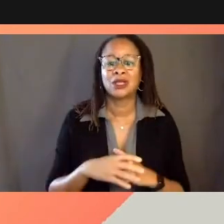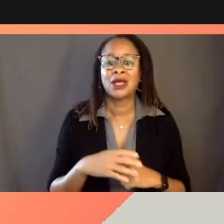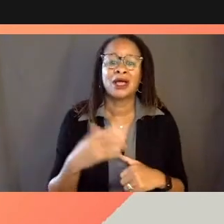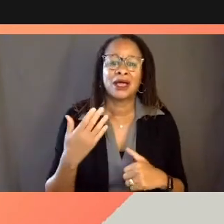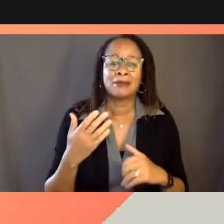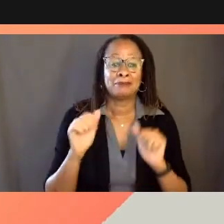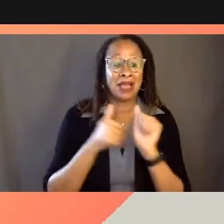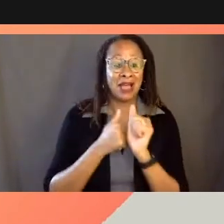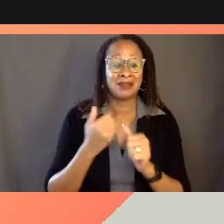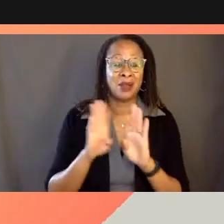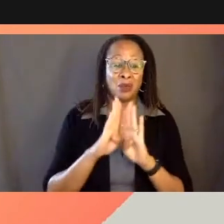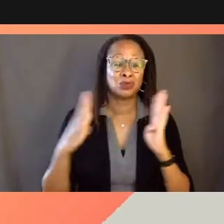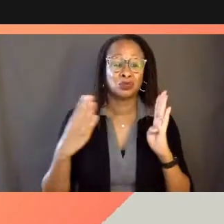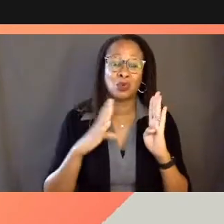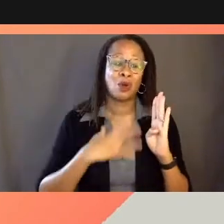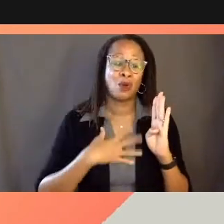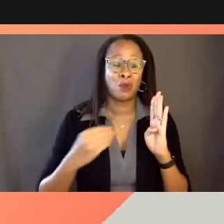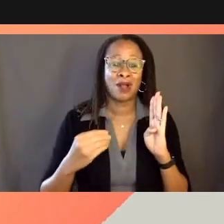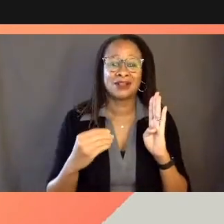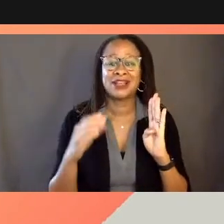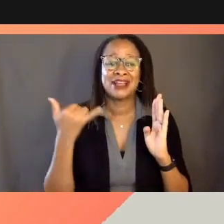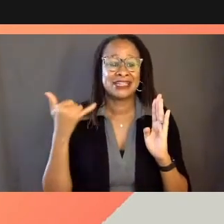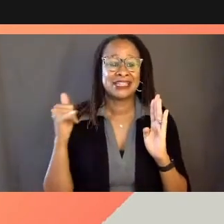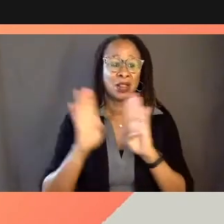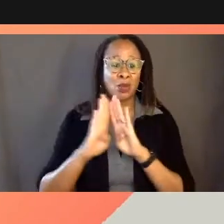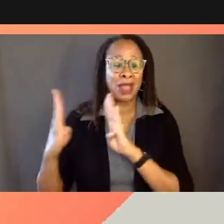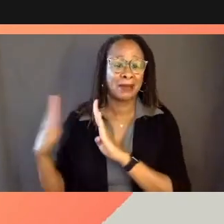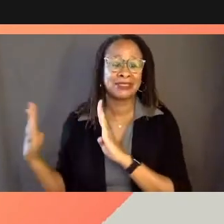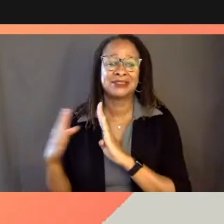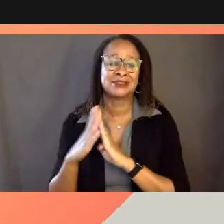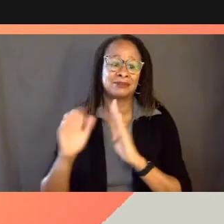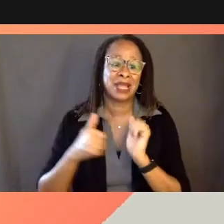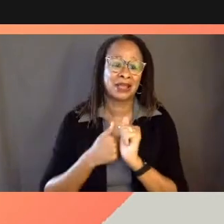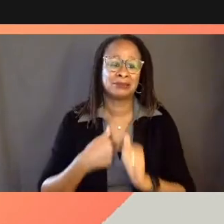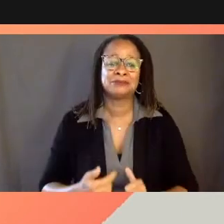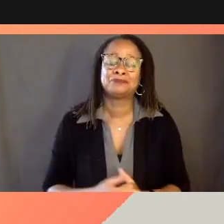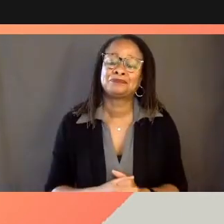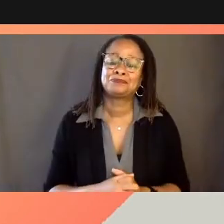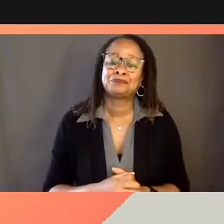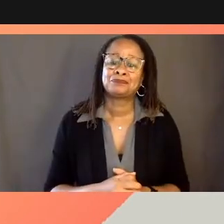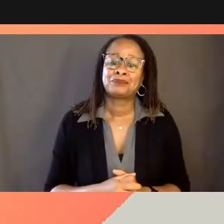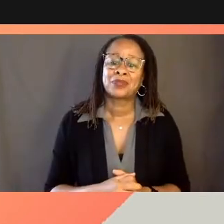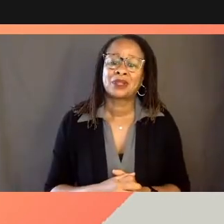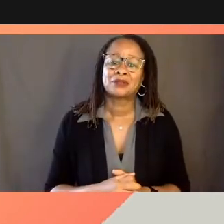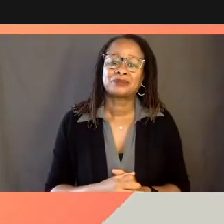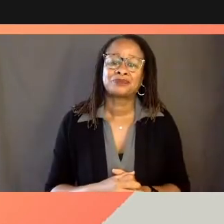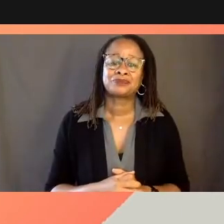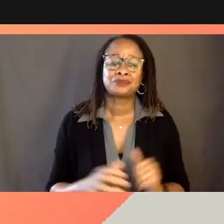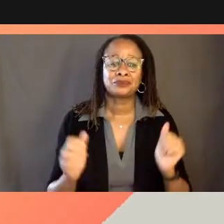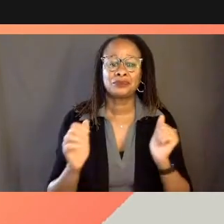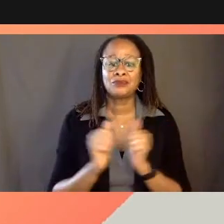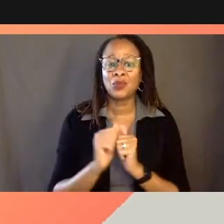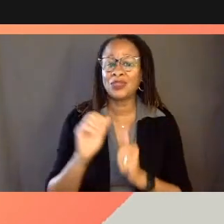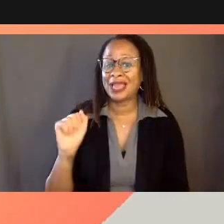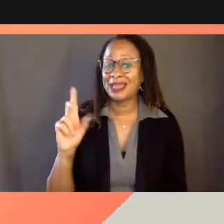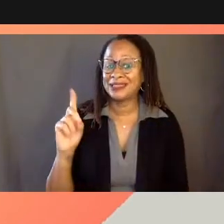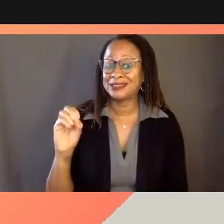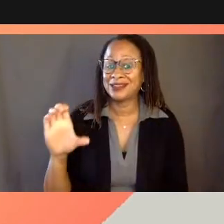and yellow cabinets are behind me. So, you know, with, with A-Doc I'm so fortunate